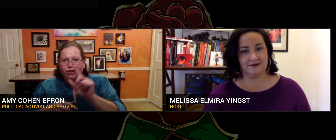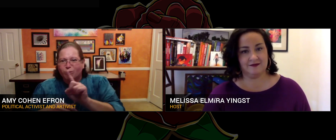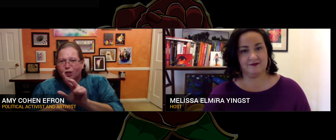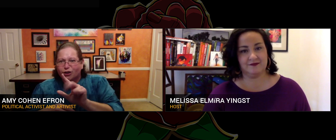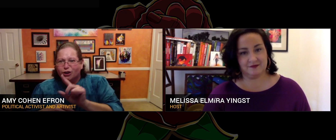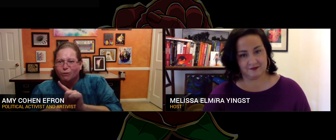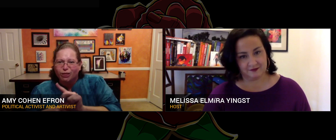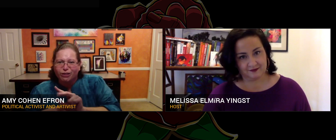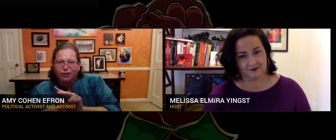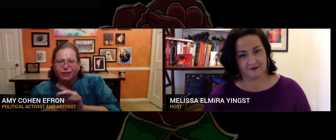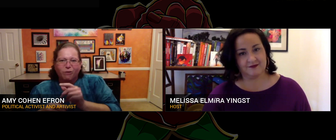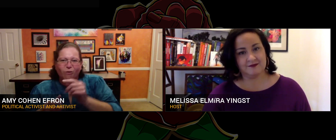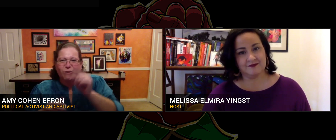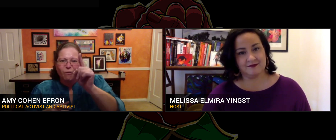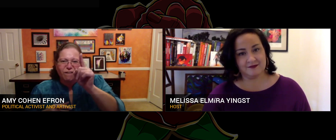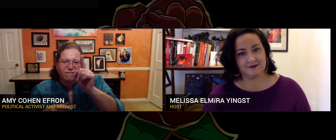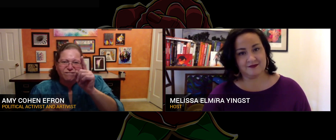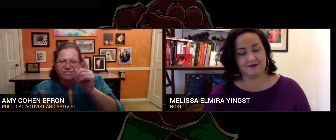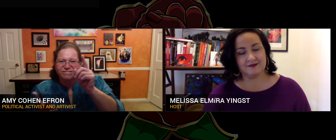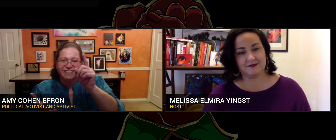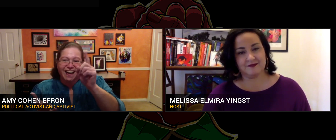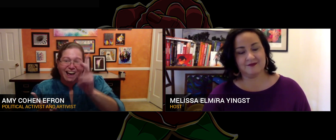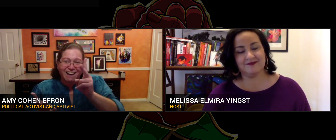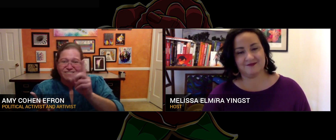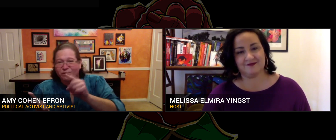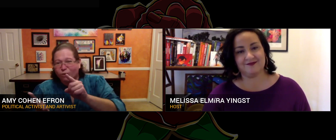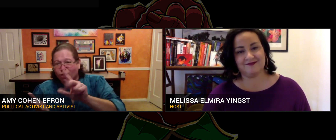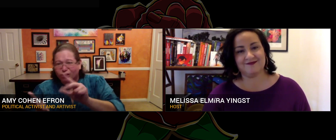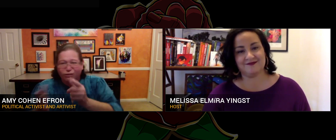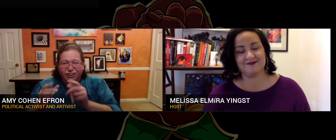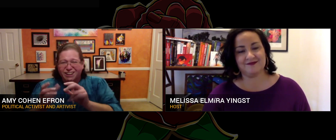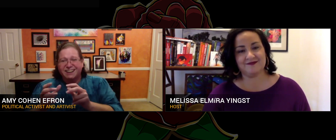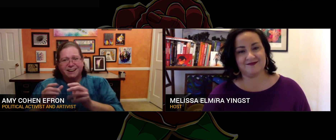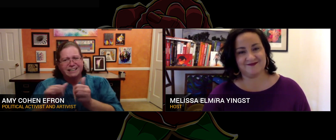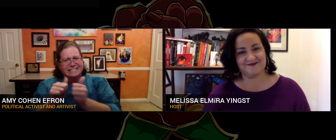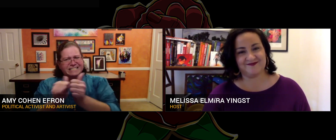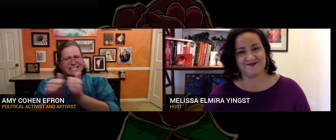1/3rd there. 1/3rd. Or one half, 1/3rd.